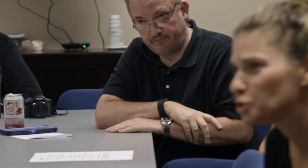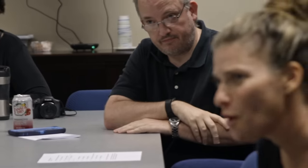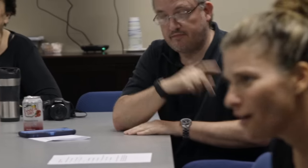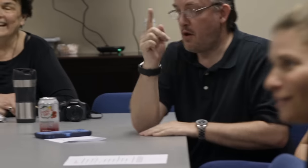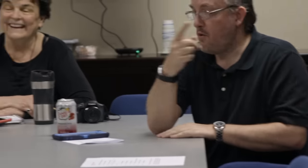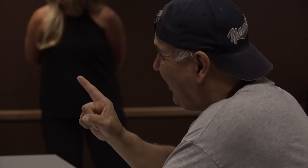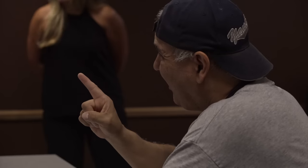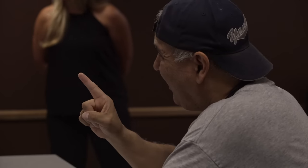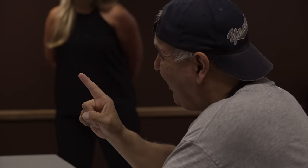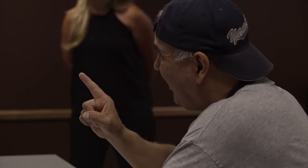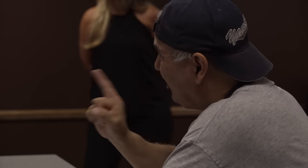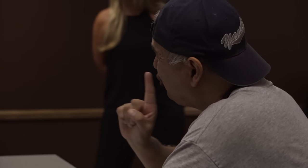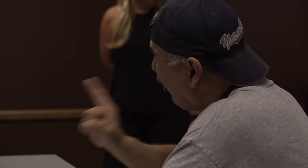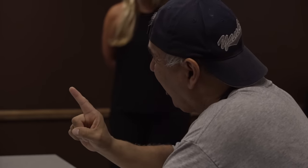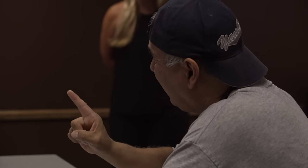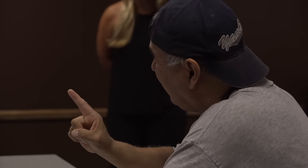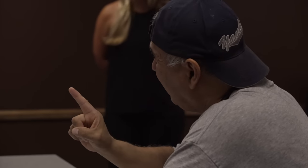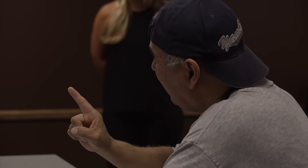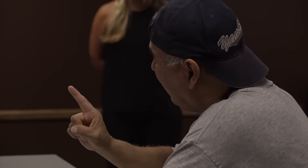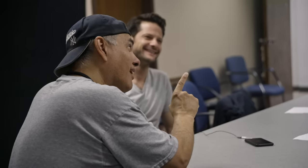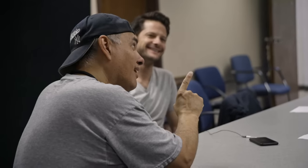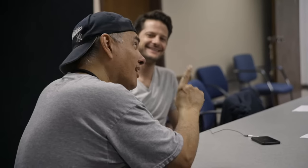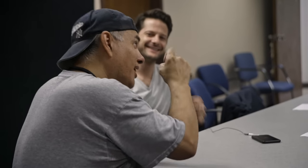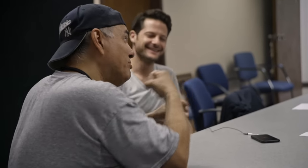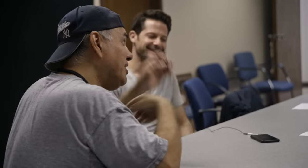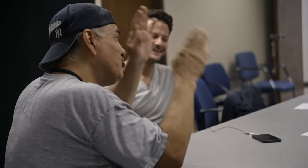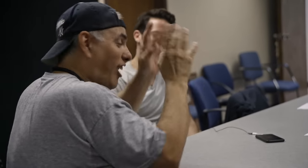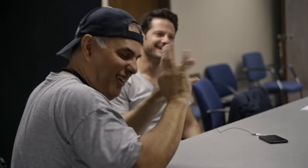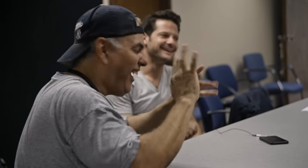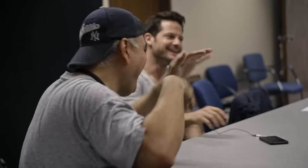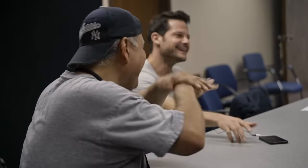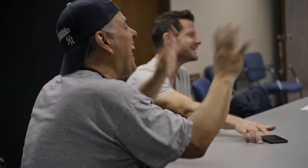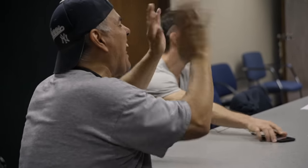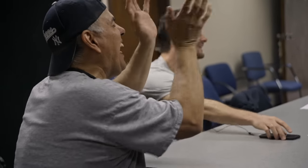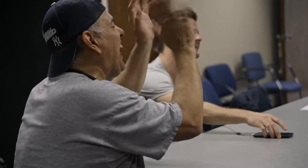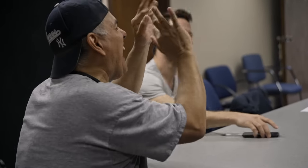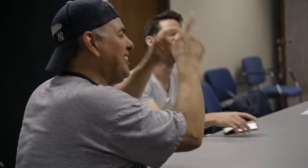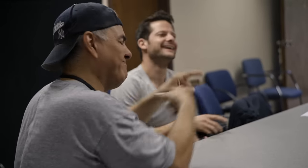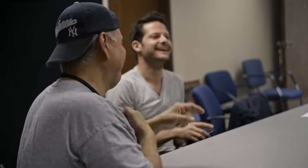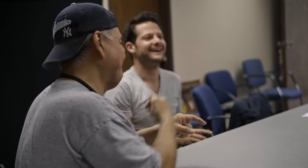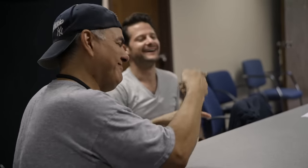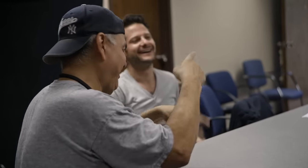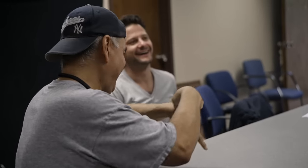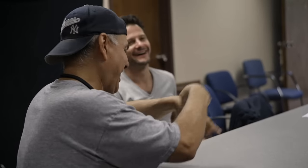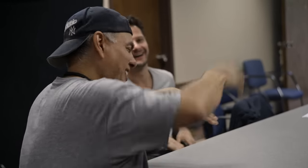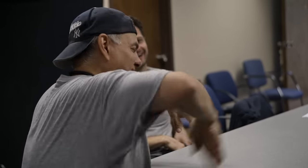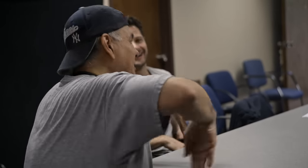Are you sure? Yes, it's only for a few days. If I become a movie star I don't want to be in trouble with you.